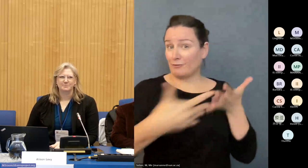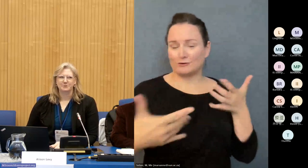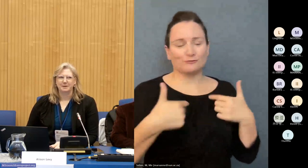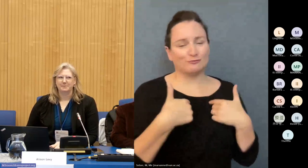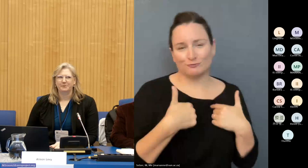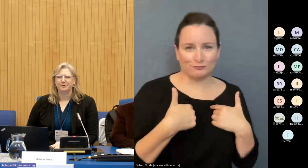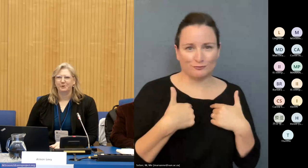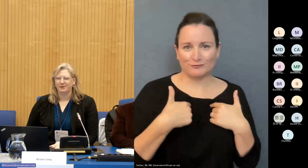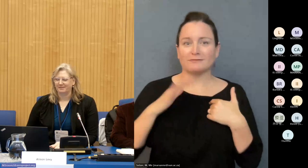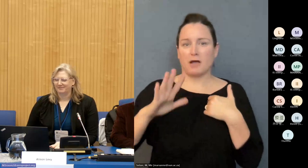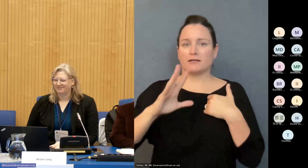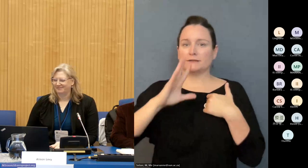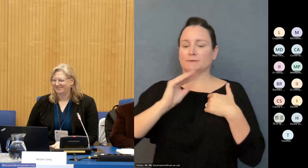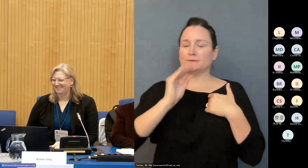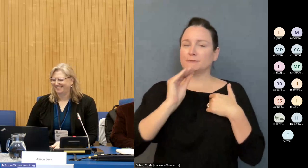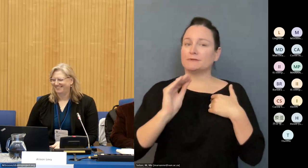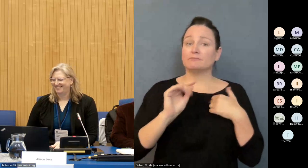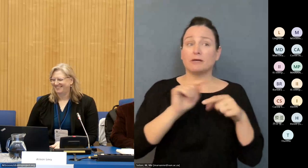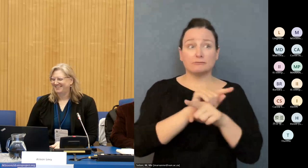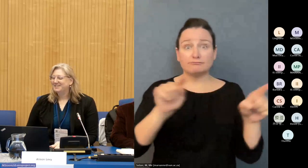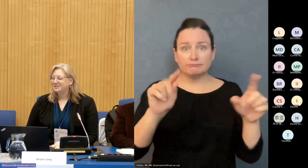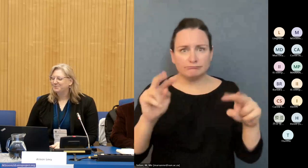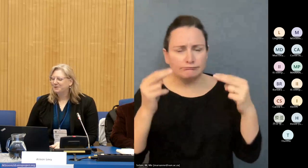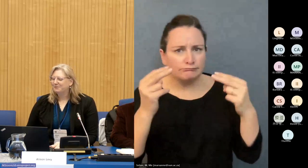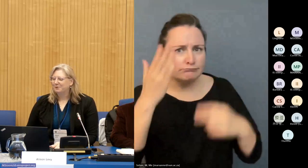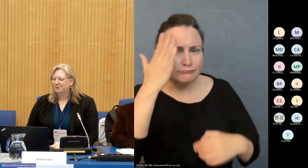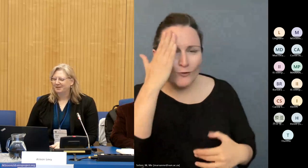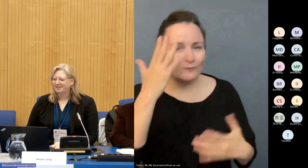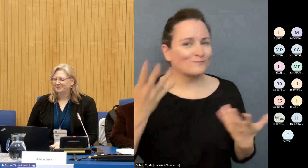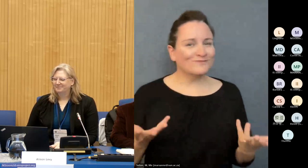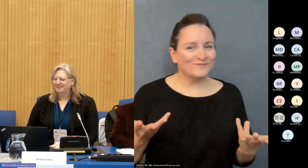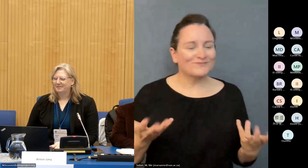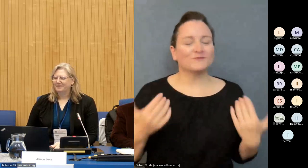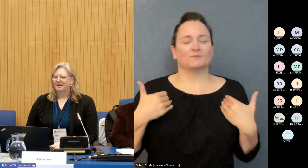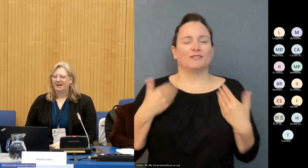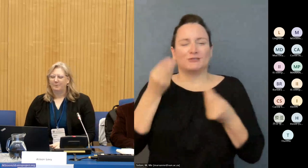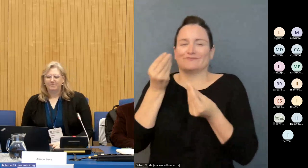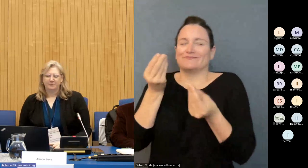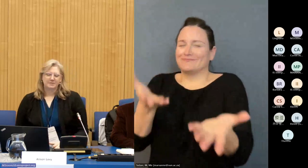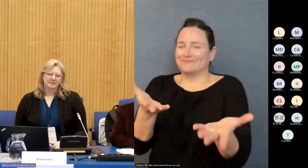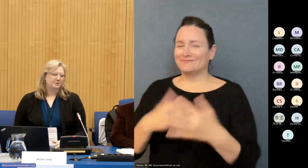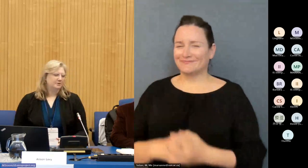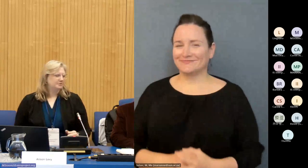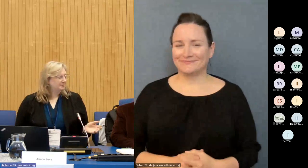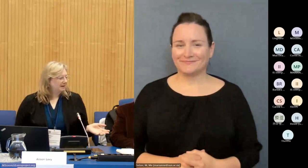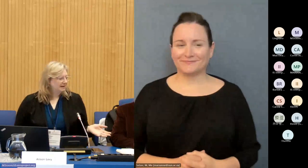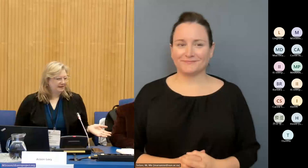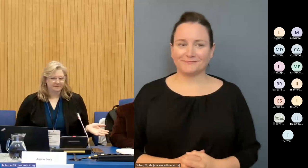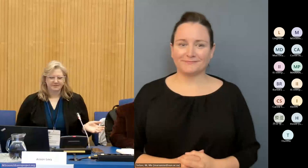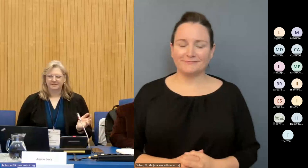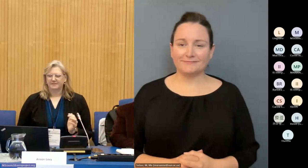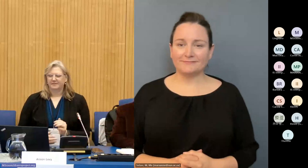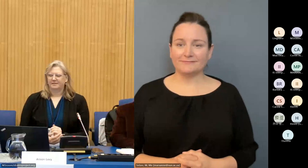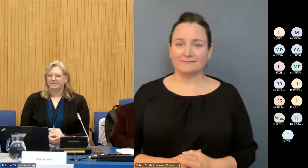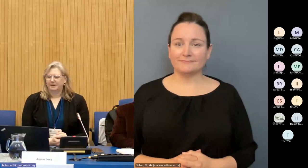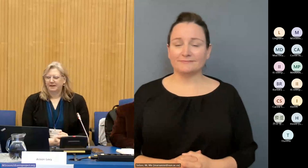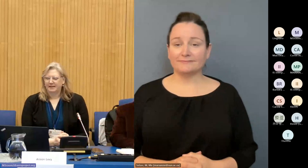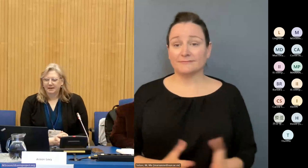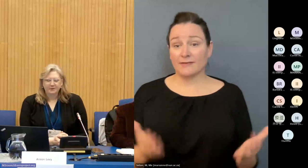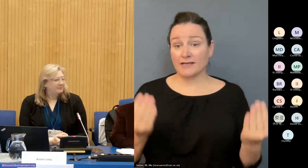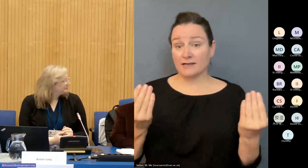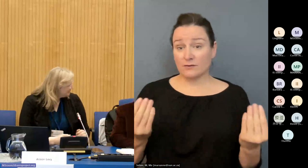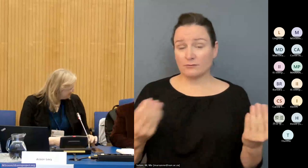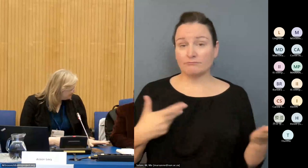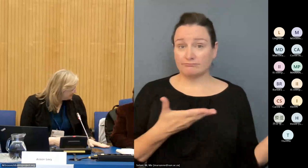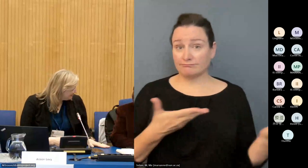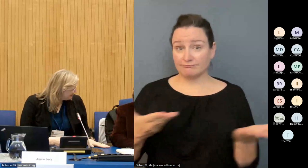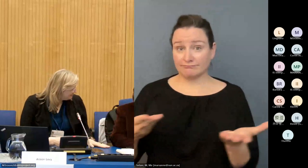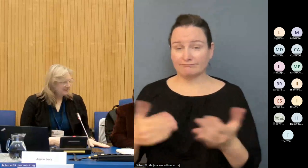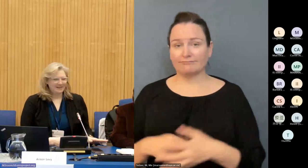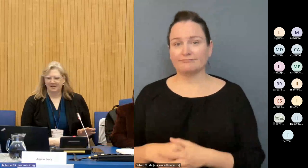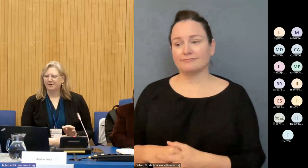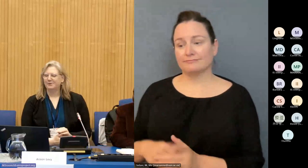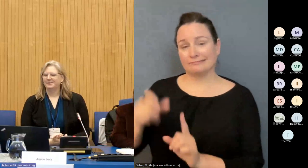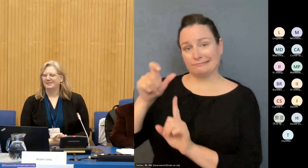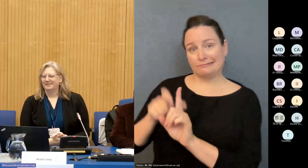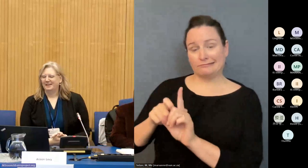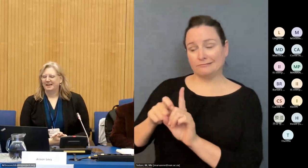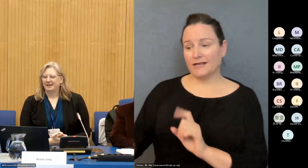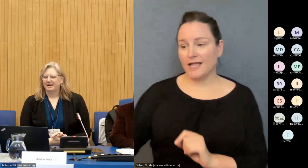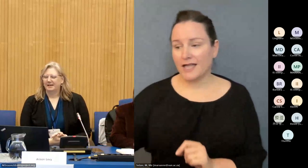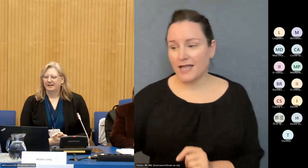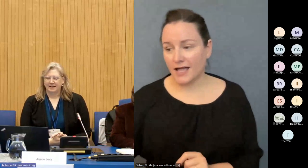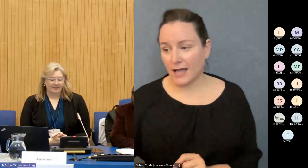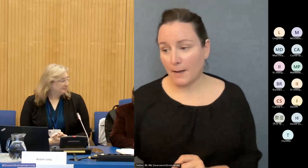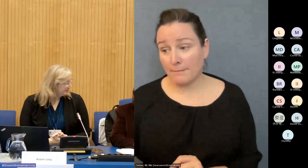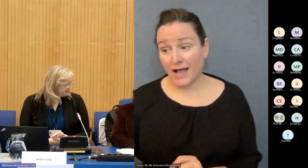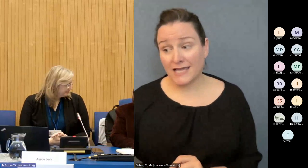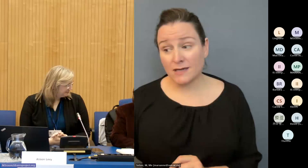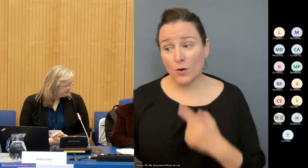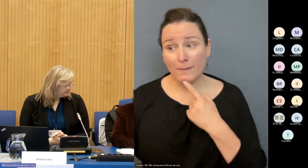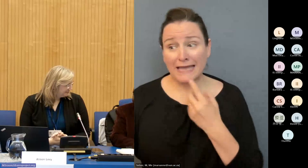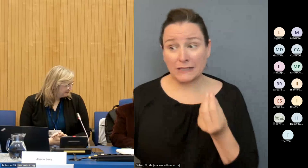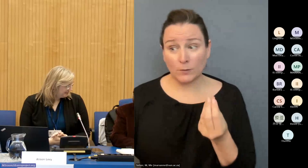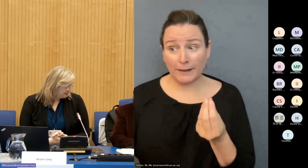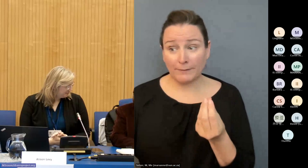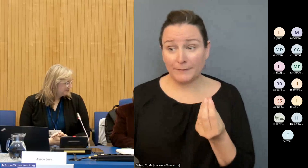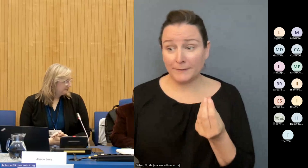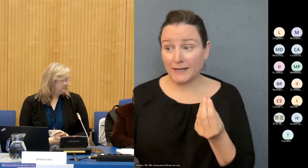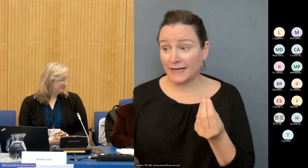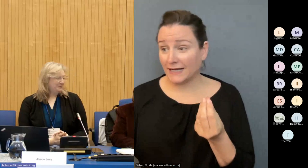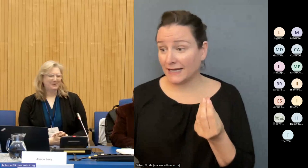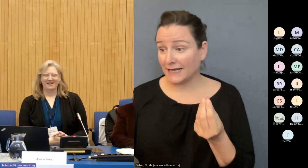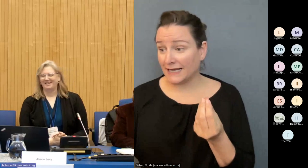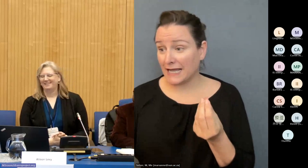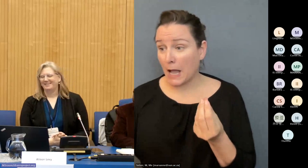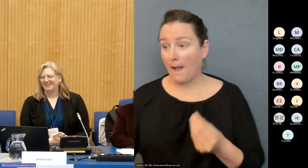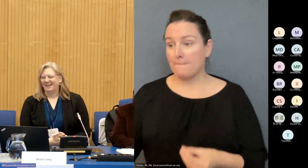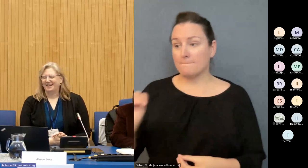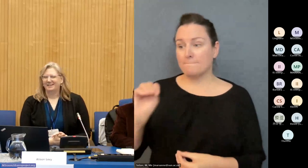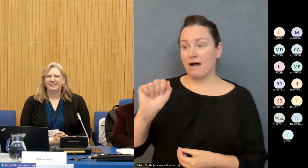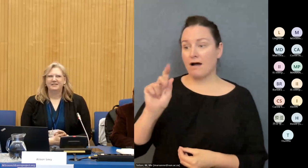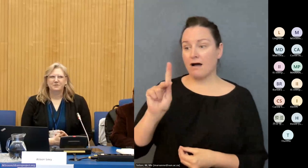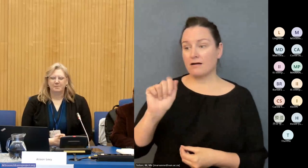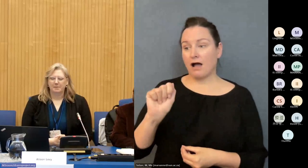because most people don't know that. I first want to introduce, to my left, speaking from